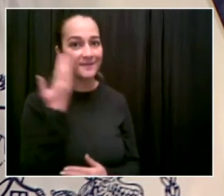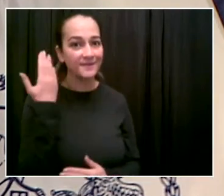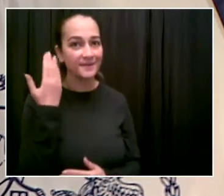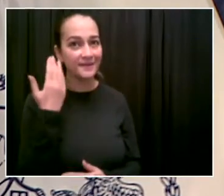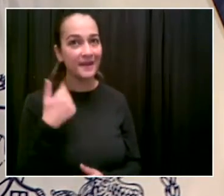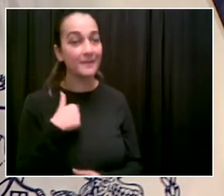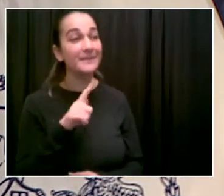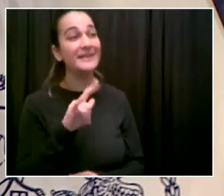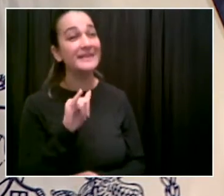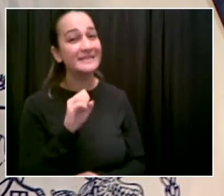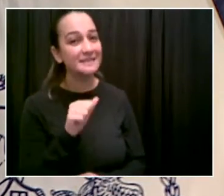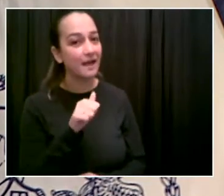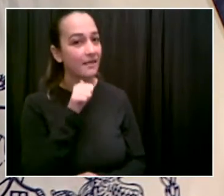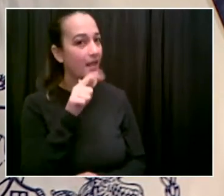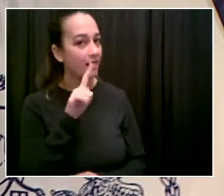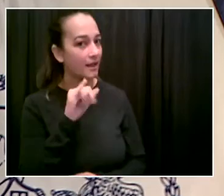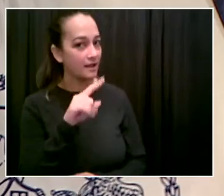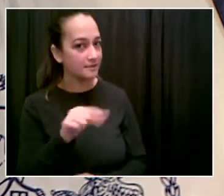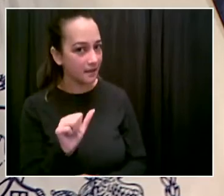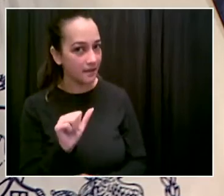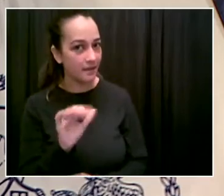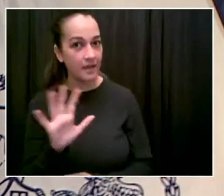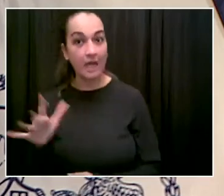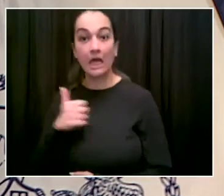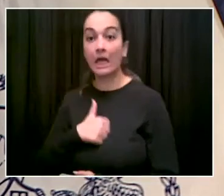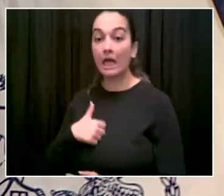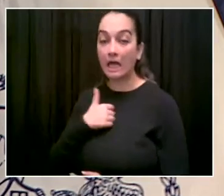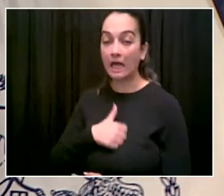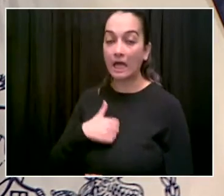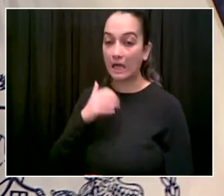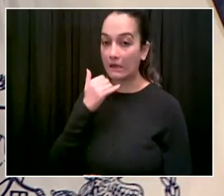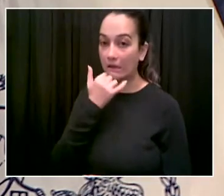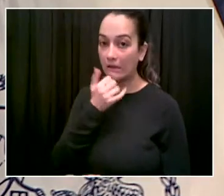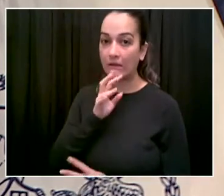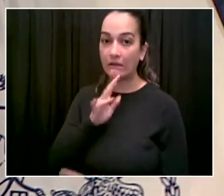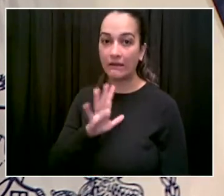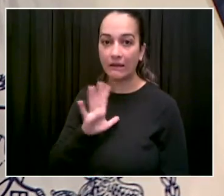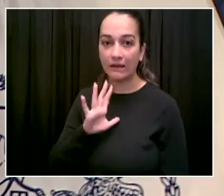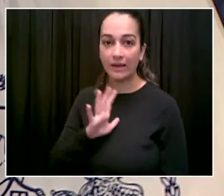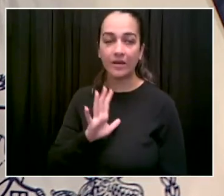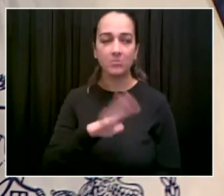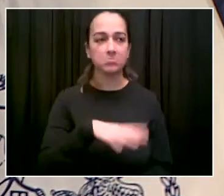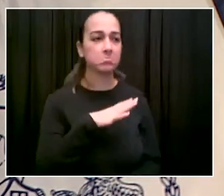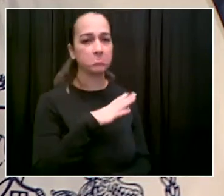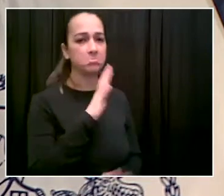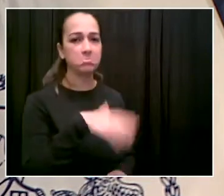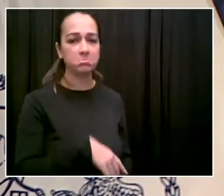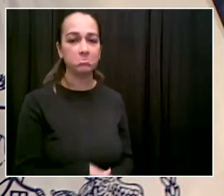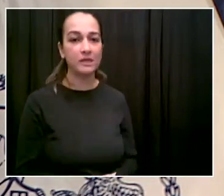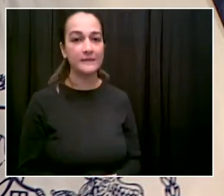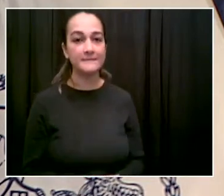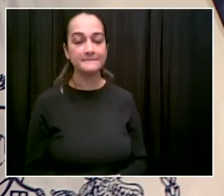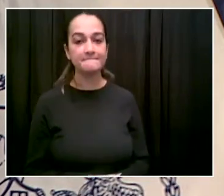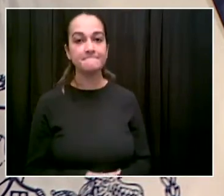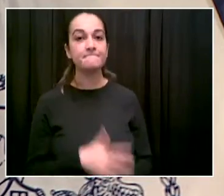> >Reporter: HI MAYOR, THIS IS LISA ROZNER FROM CVS. I'M SORRY WE